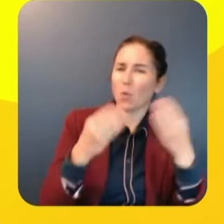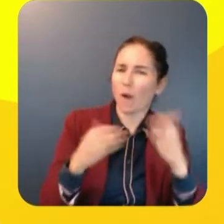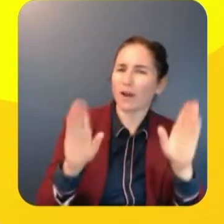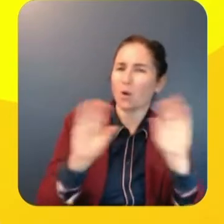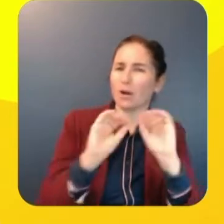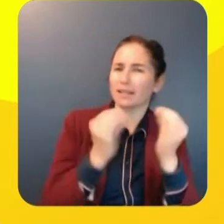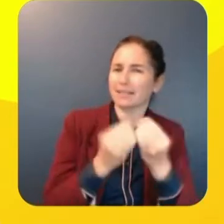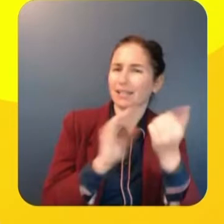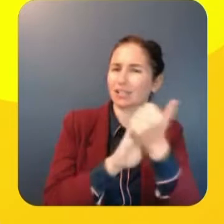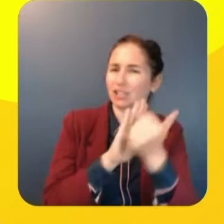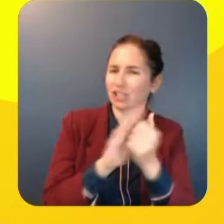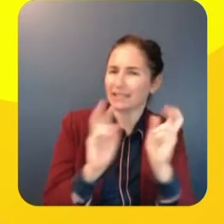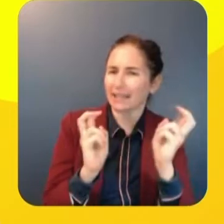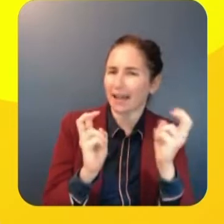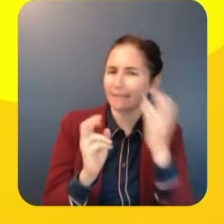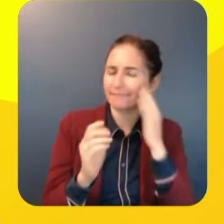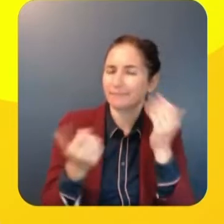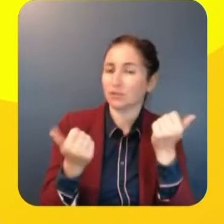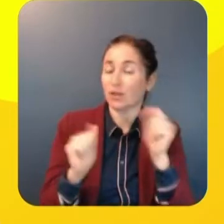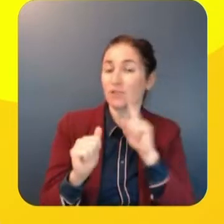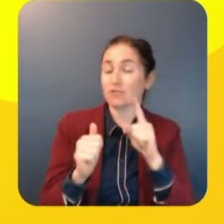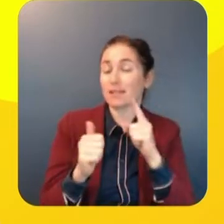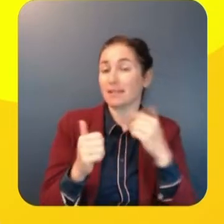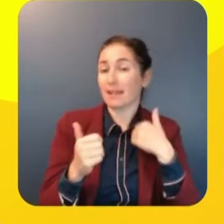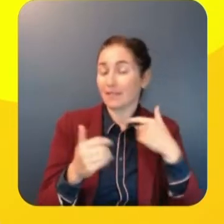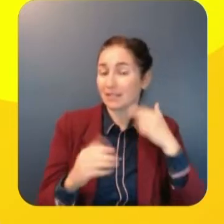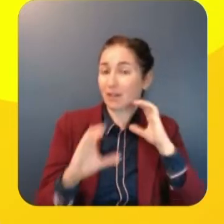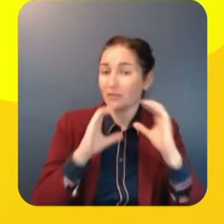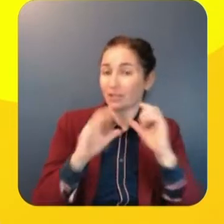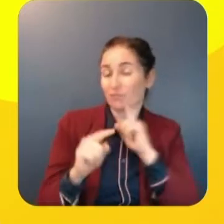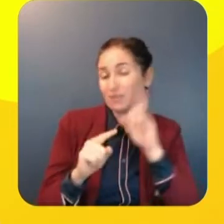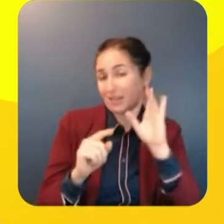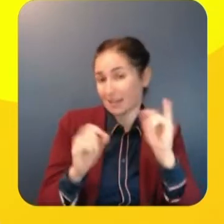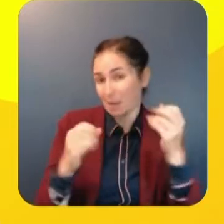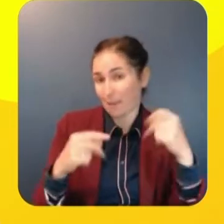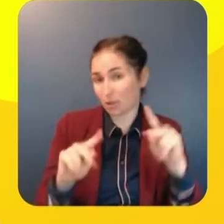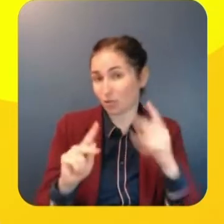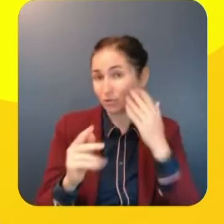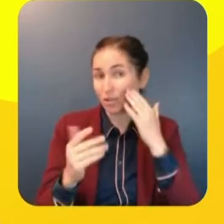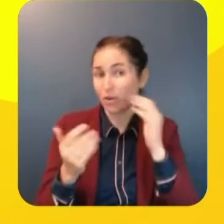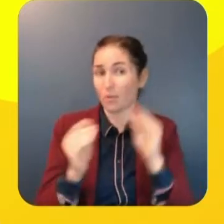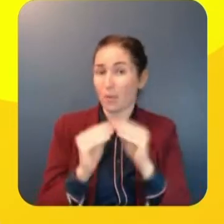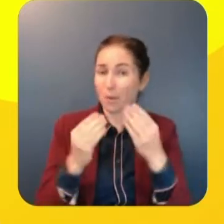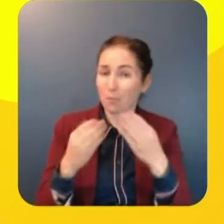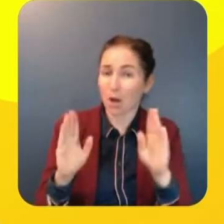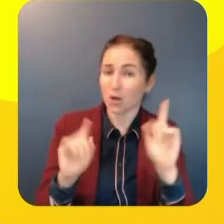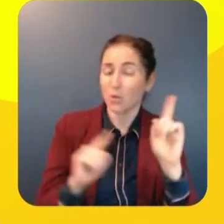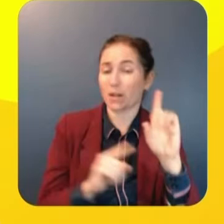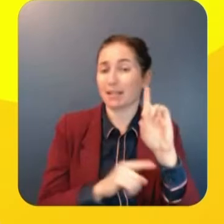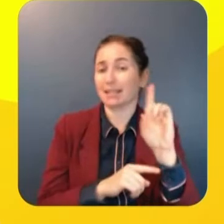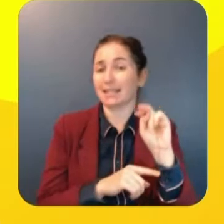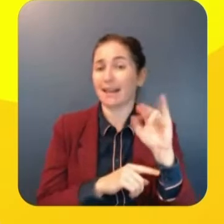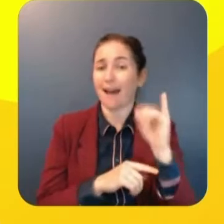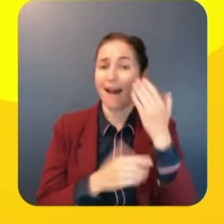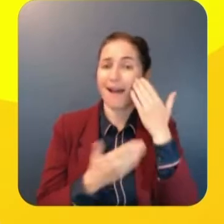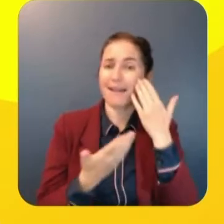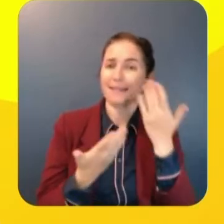to try to drive this conversation. And I think that's been the opportunity to kind of broaden where DNI sits and make sure that it's a part of the culture,